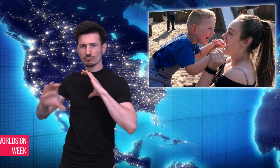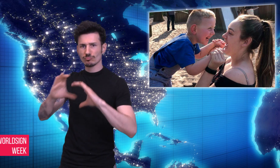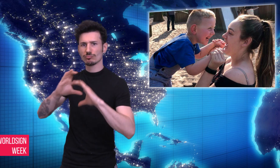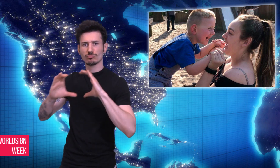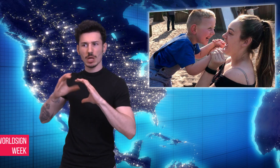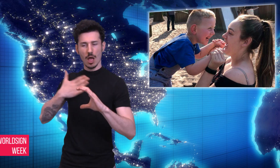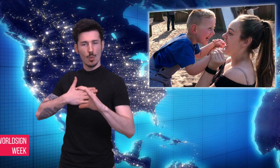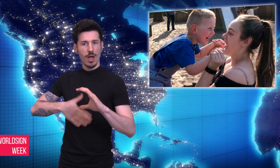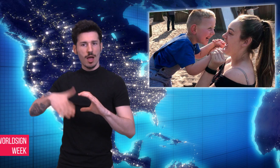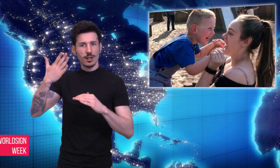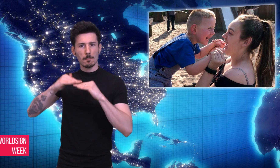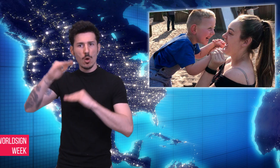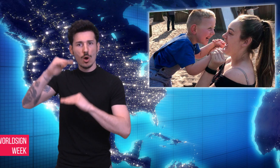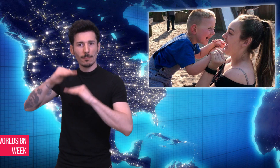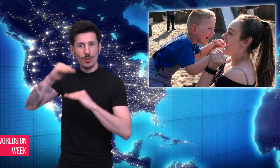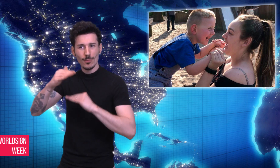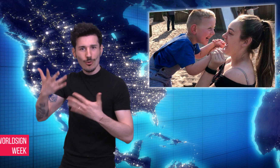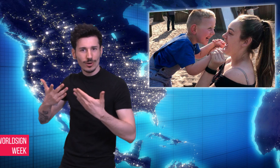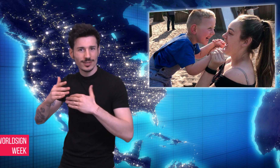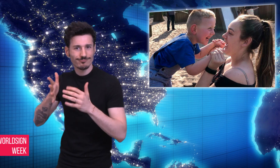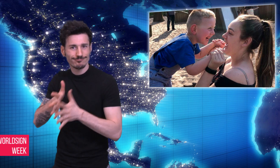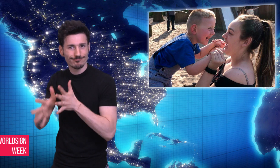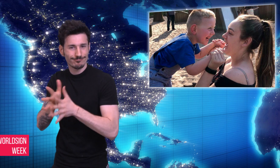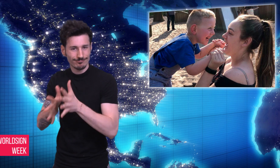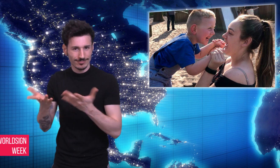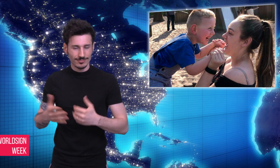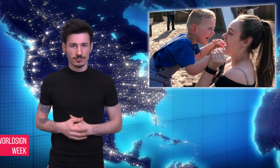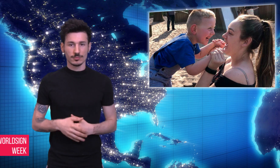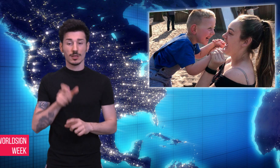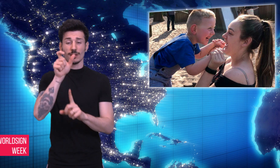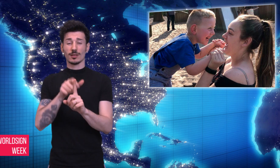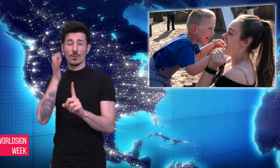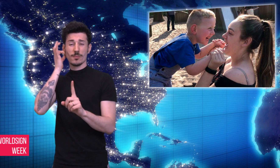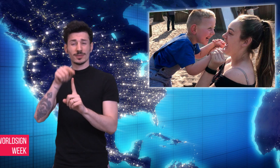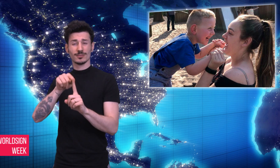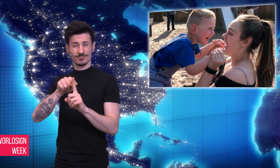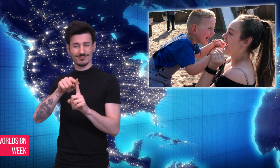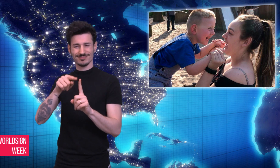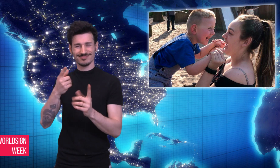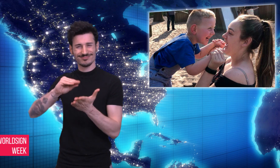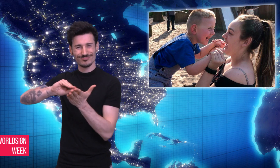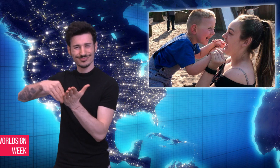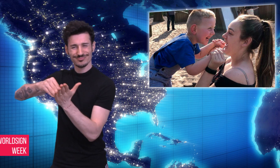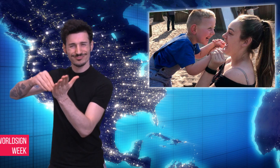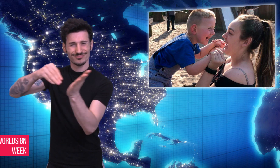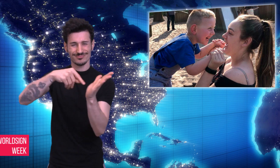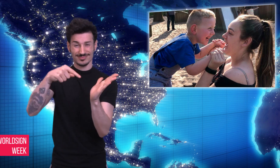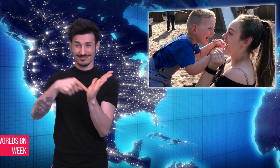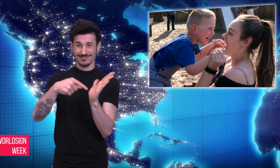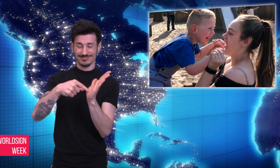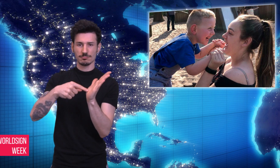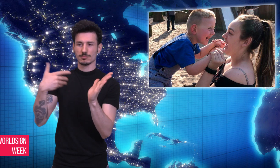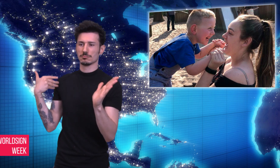Isabella’s petition has collected over 500 signatures so far.